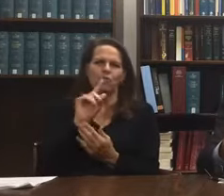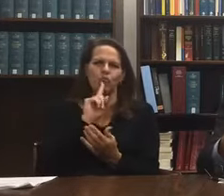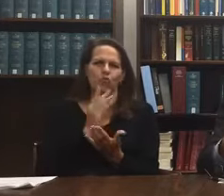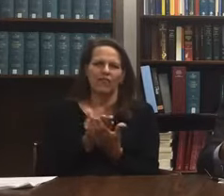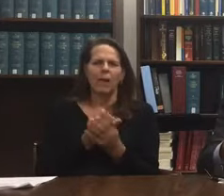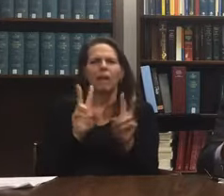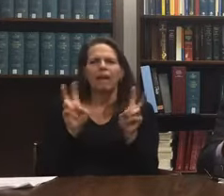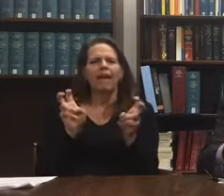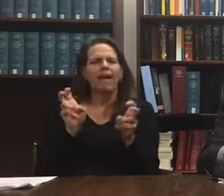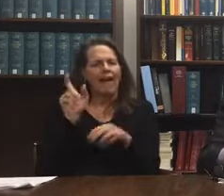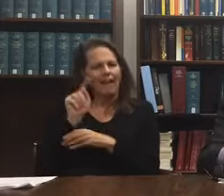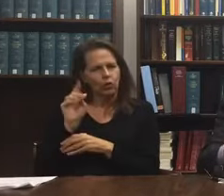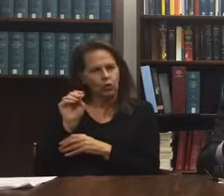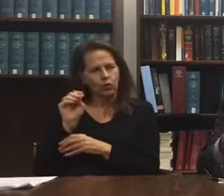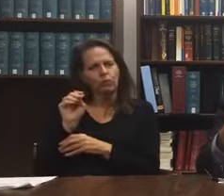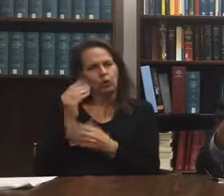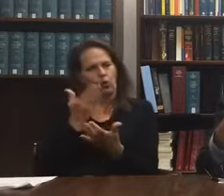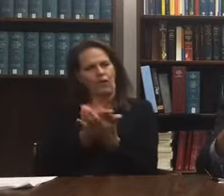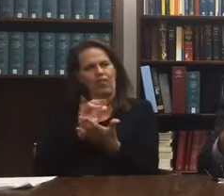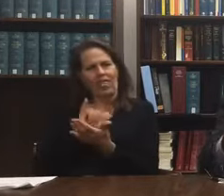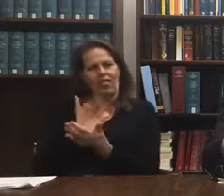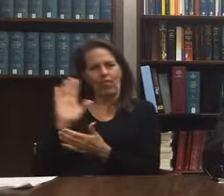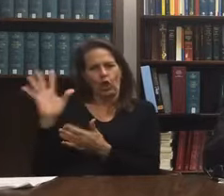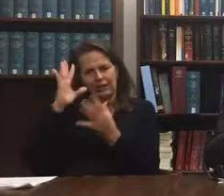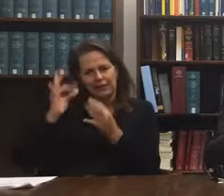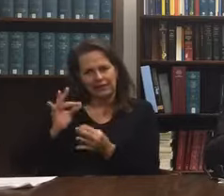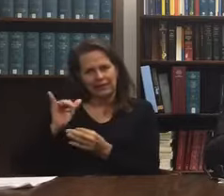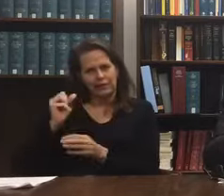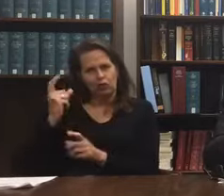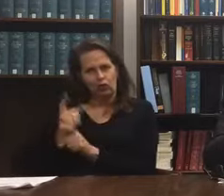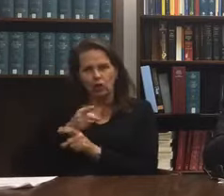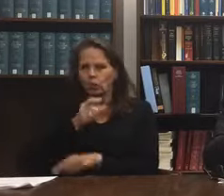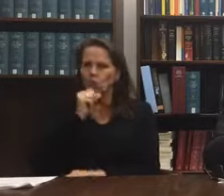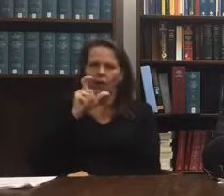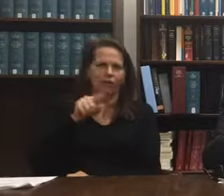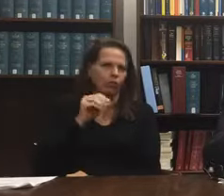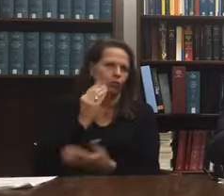their decision was correct you don't have to come and improve you're correct